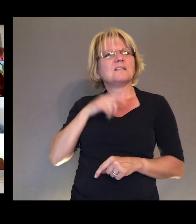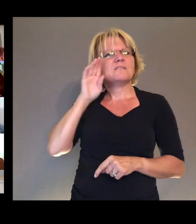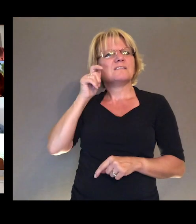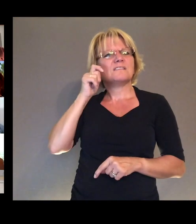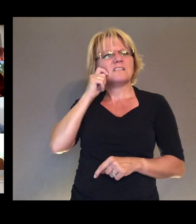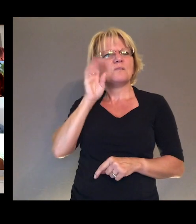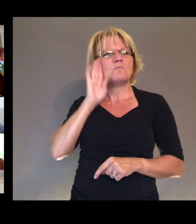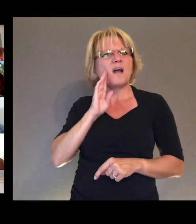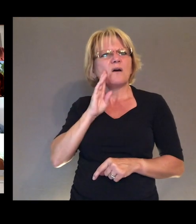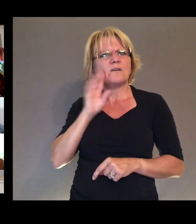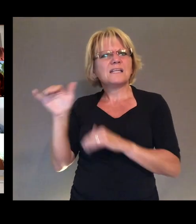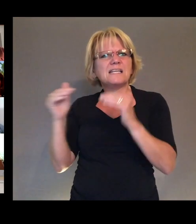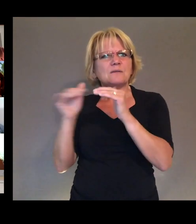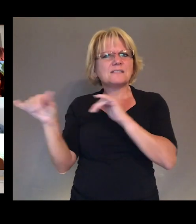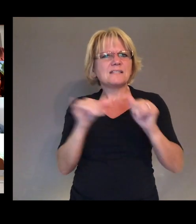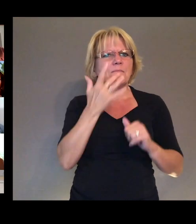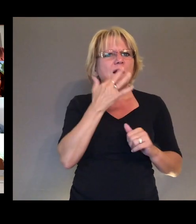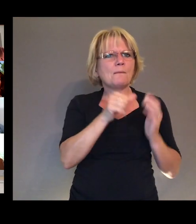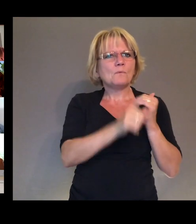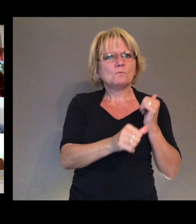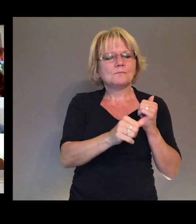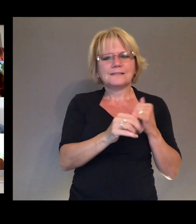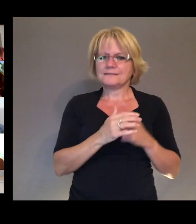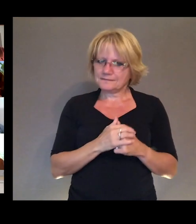And that's what happens in elementary and early childhood, they associate